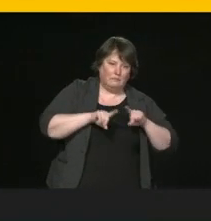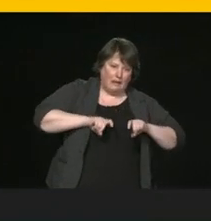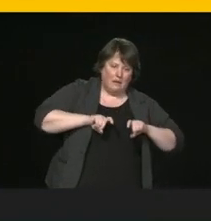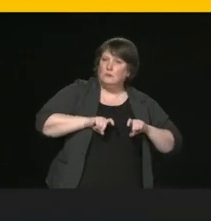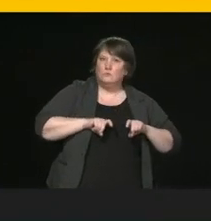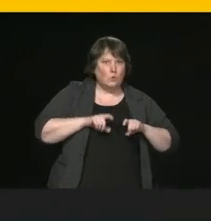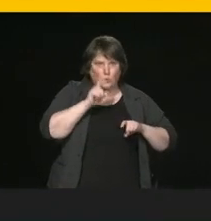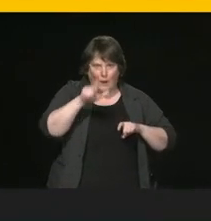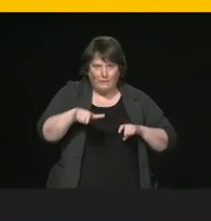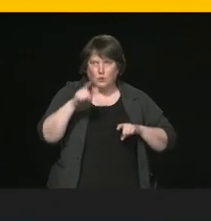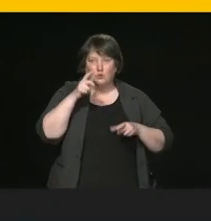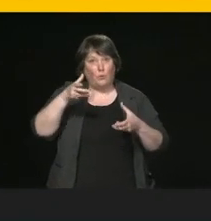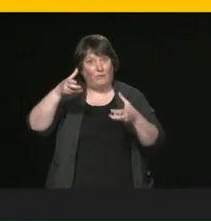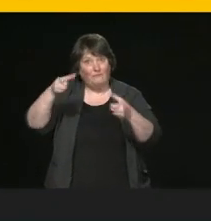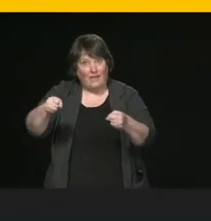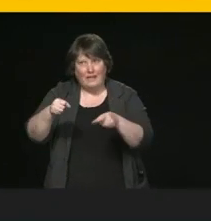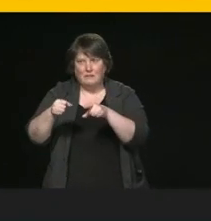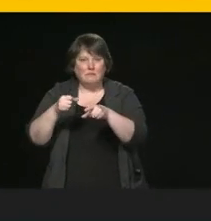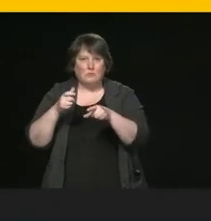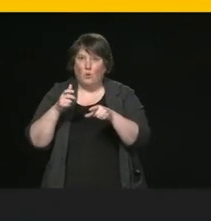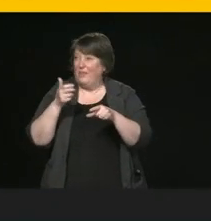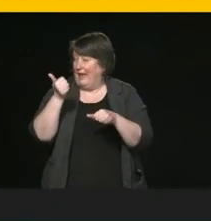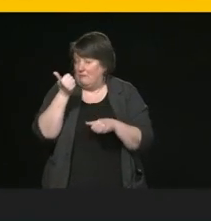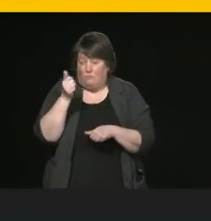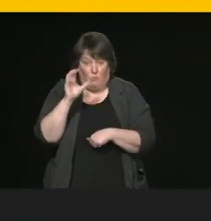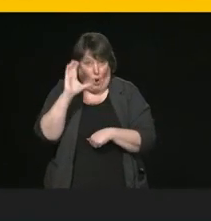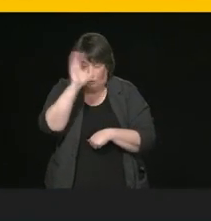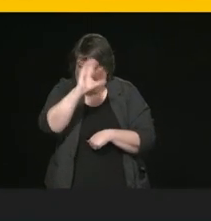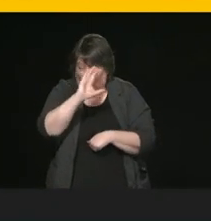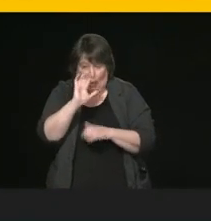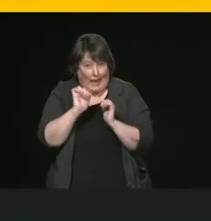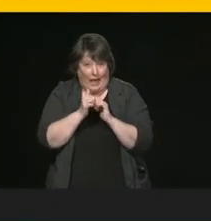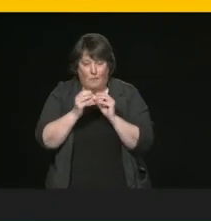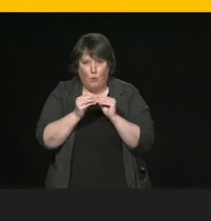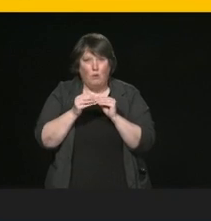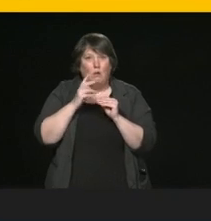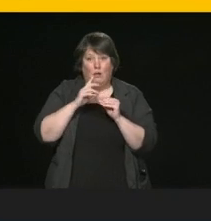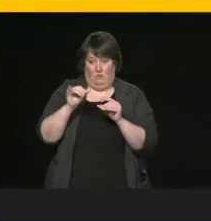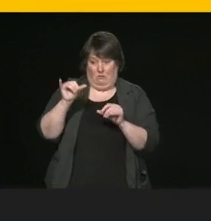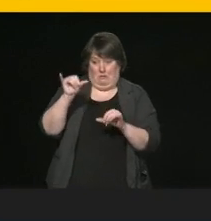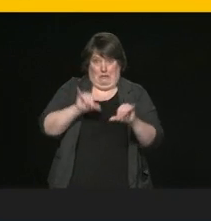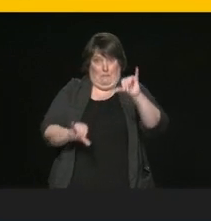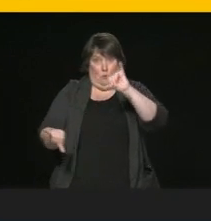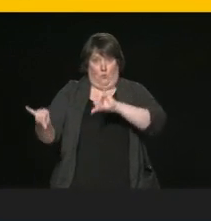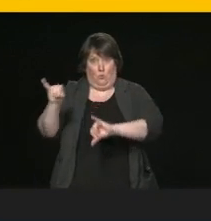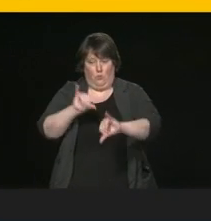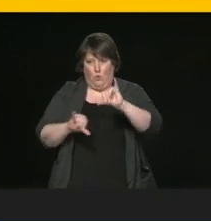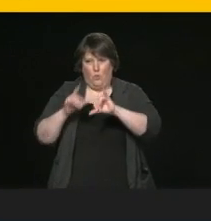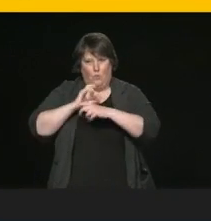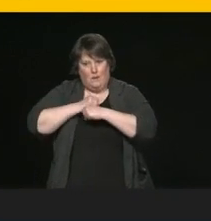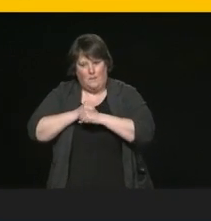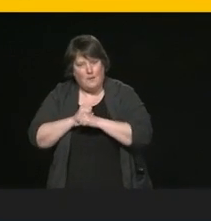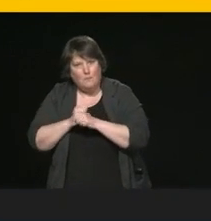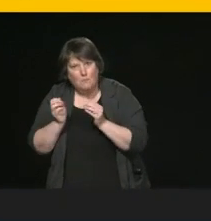BUT FOR SURE ANY OF THOSE TYPE